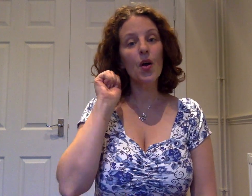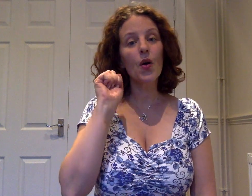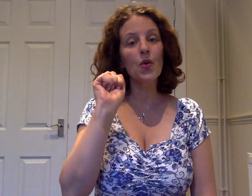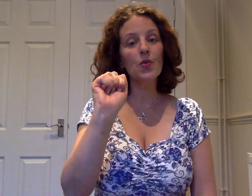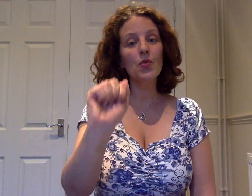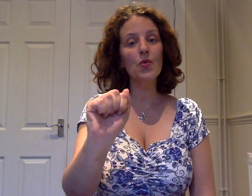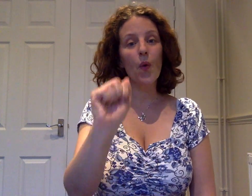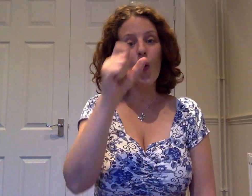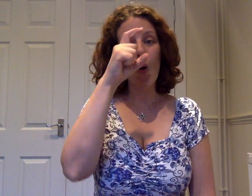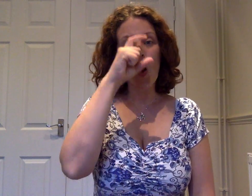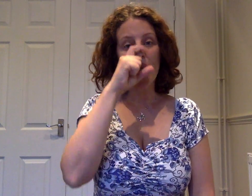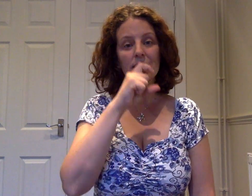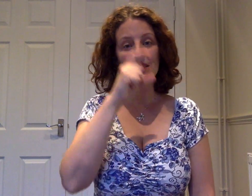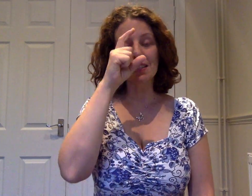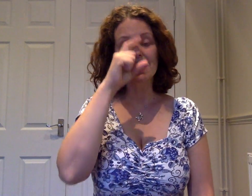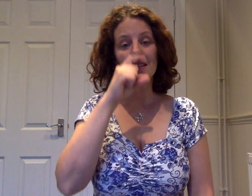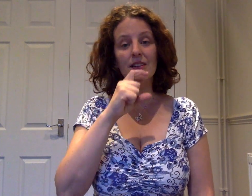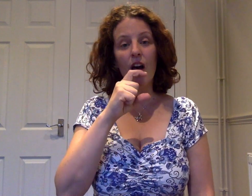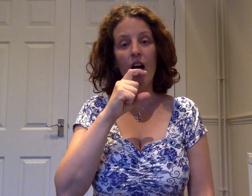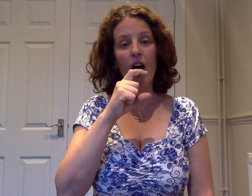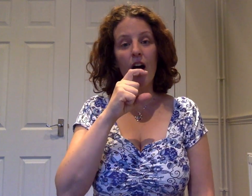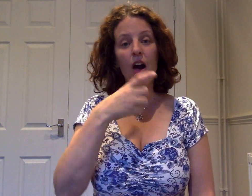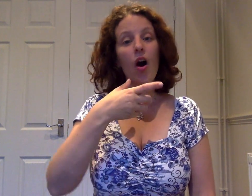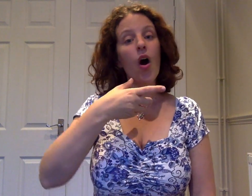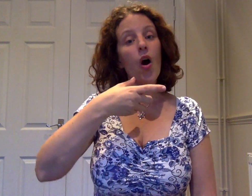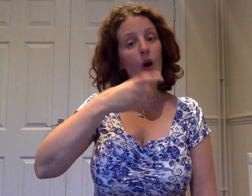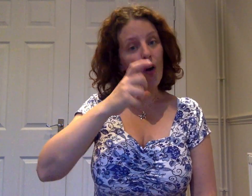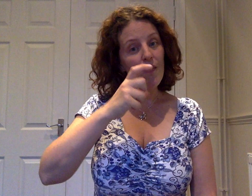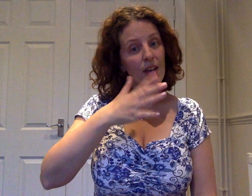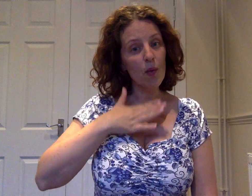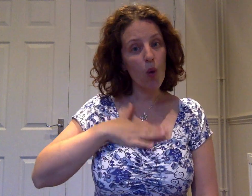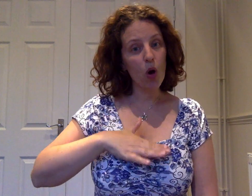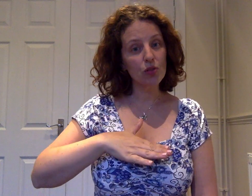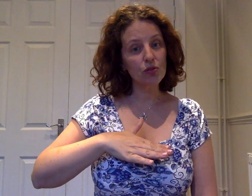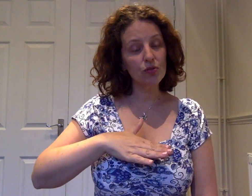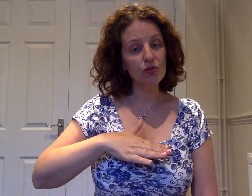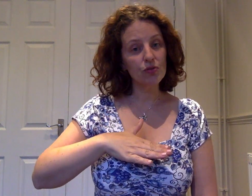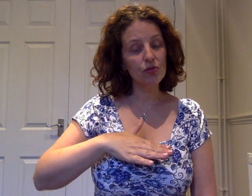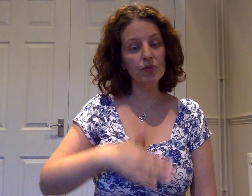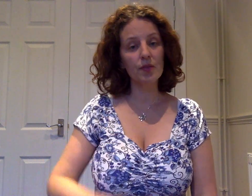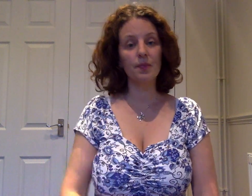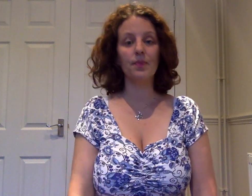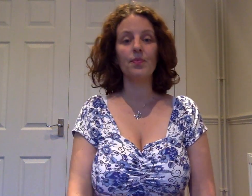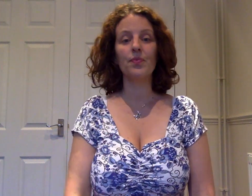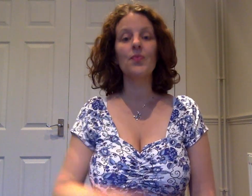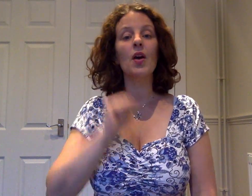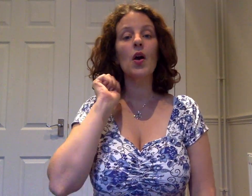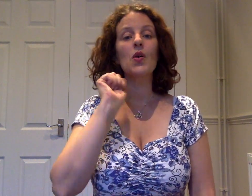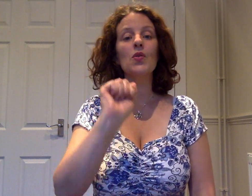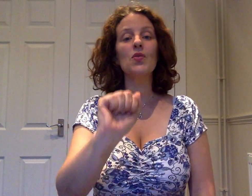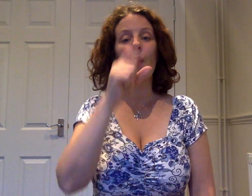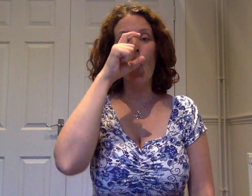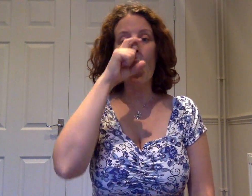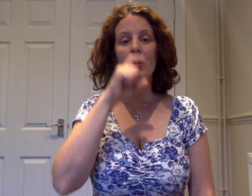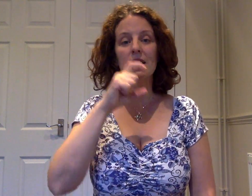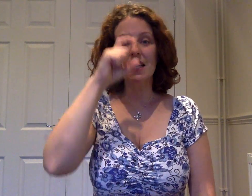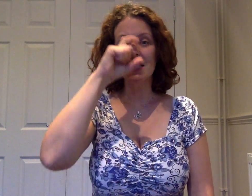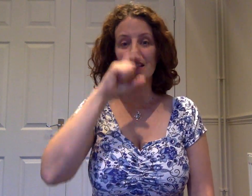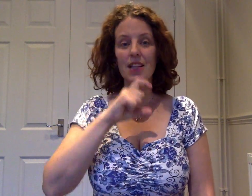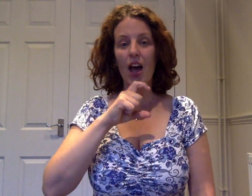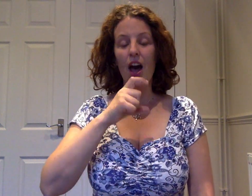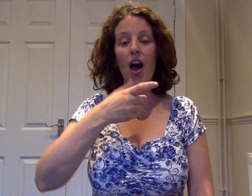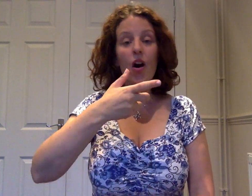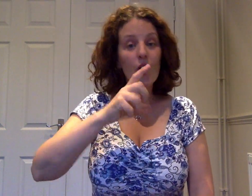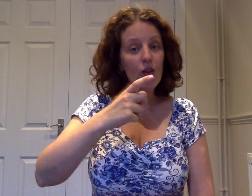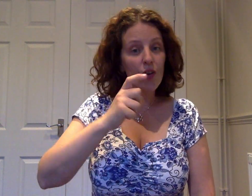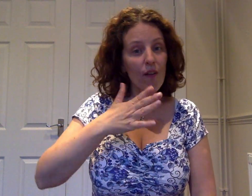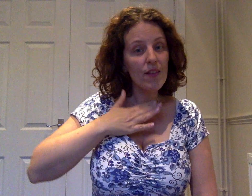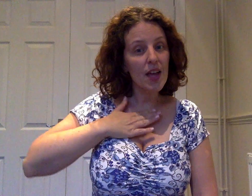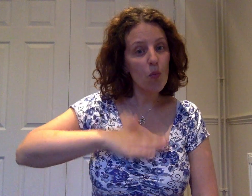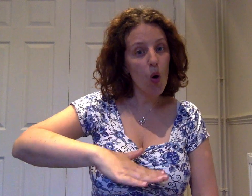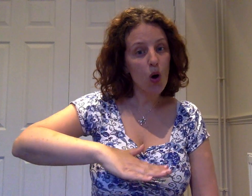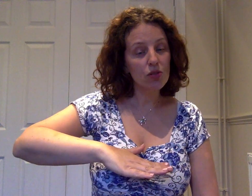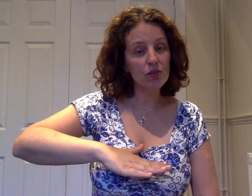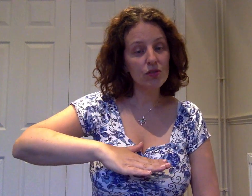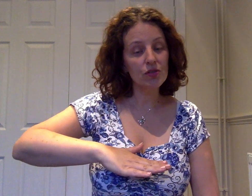Your sister coffee want?